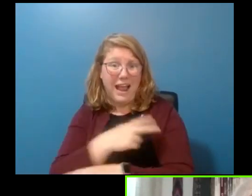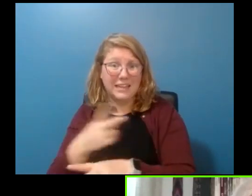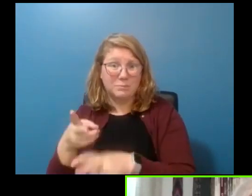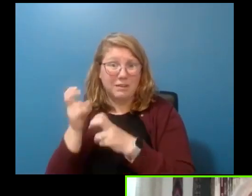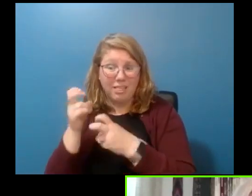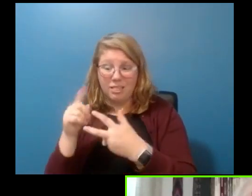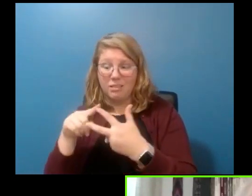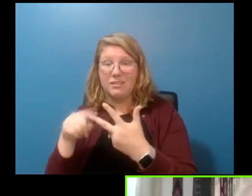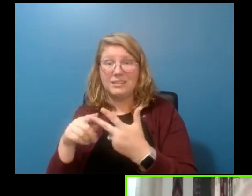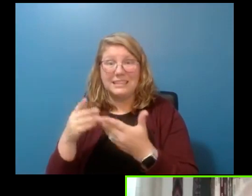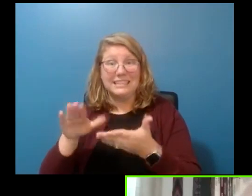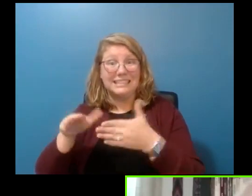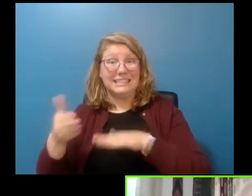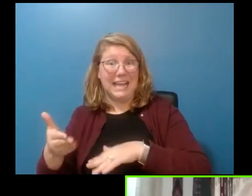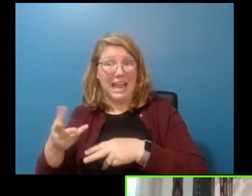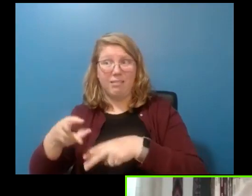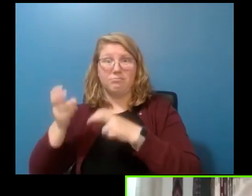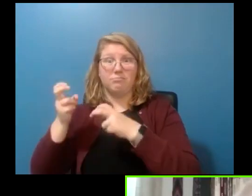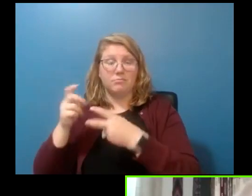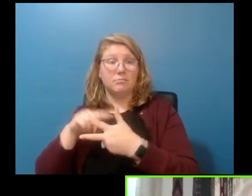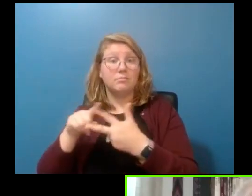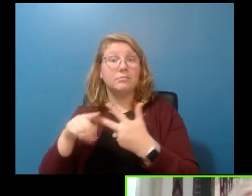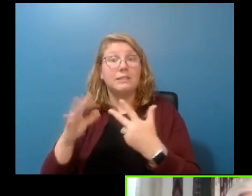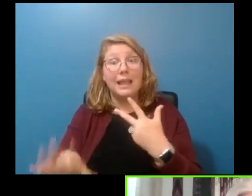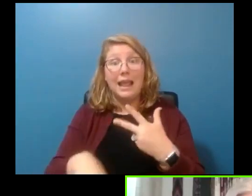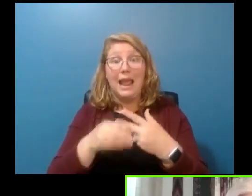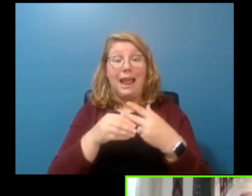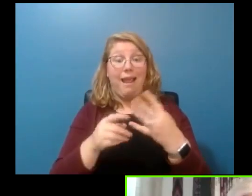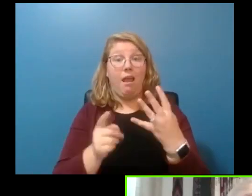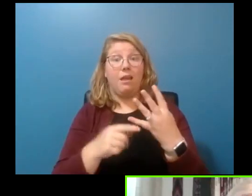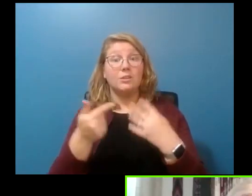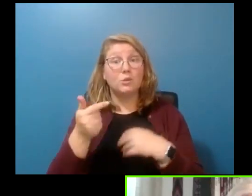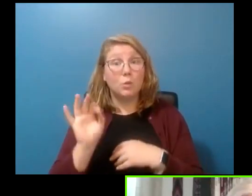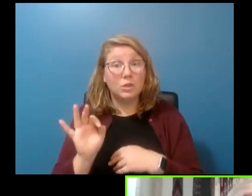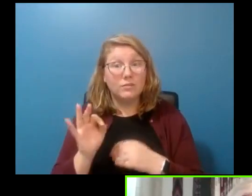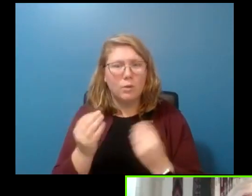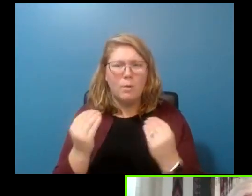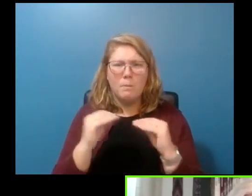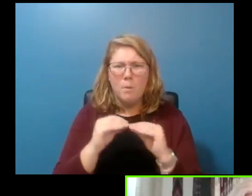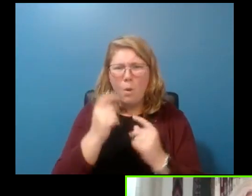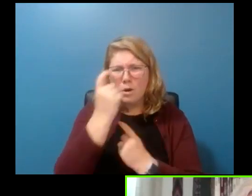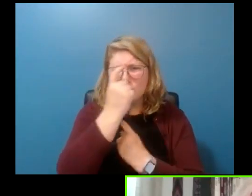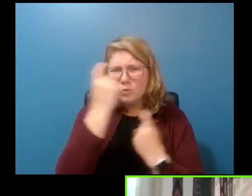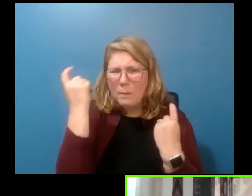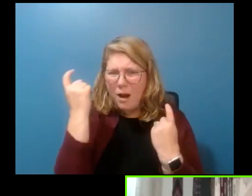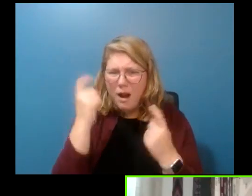is really something you can't take and Zoom fatigue is a real thing.